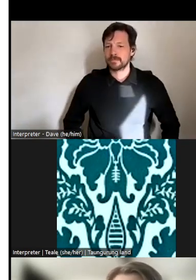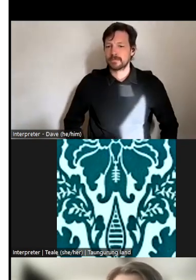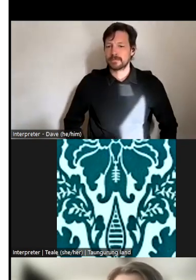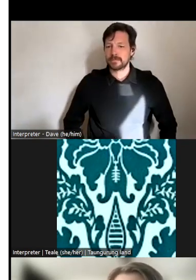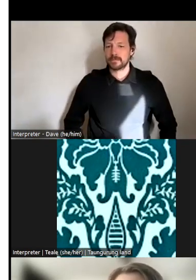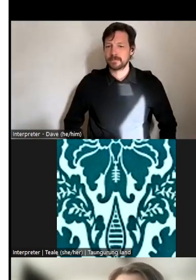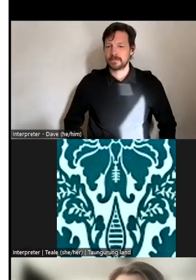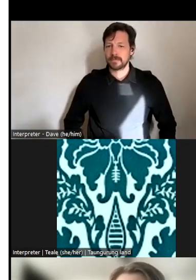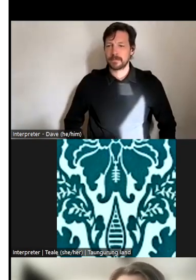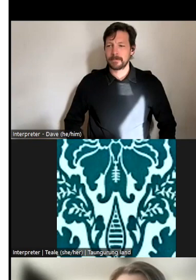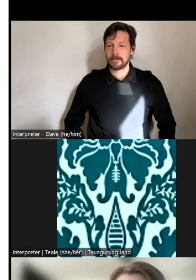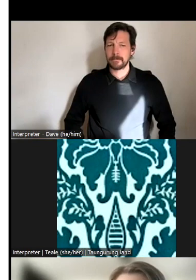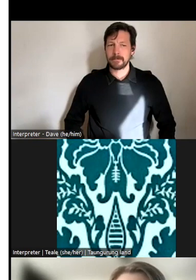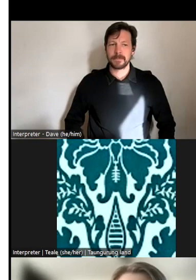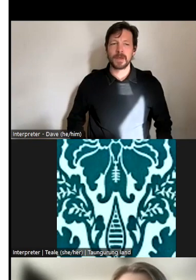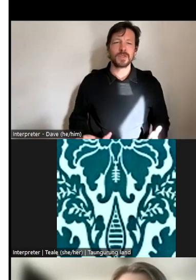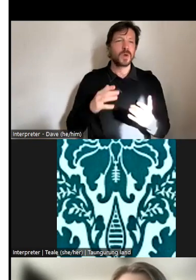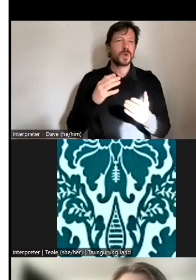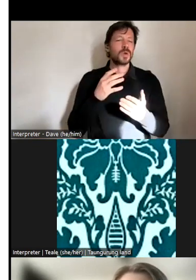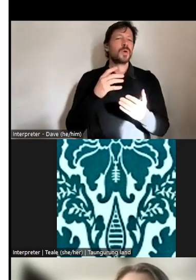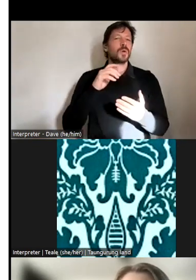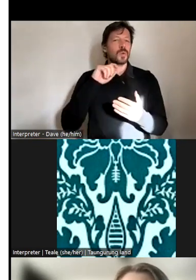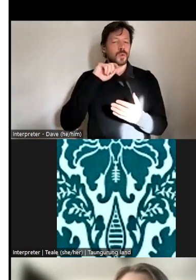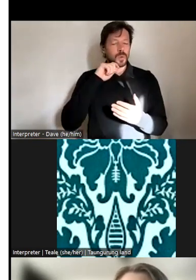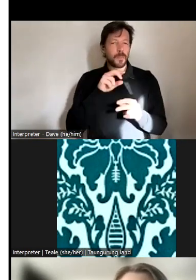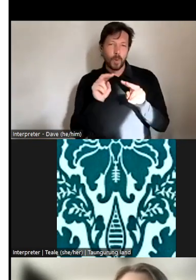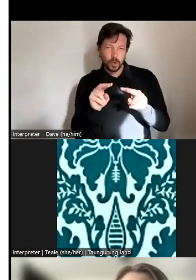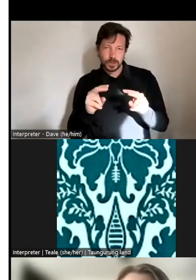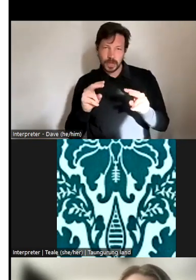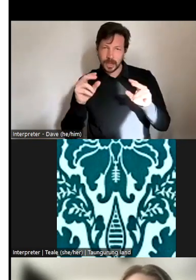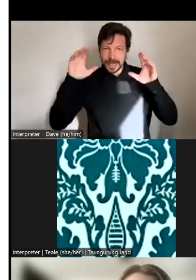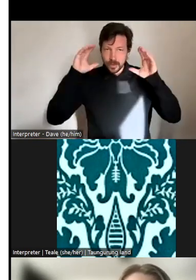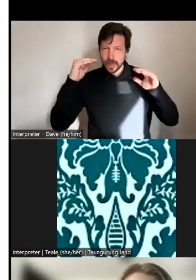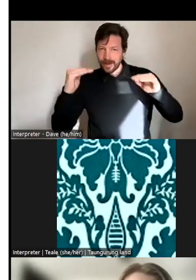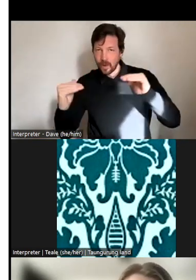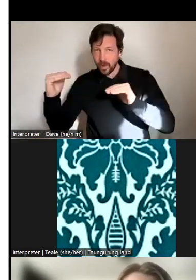So it would be monitoring hearing over time. But certainly, there will be access